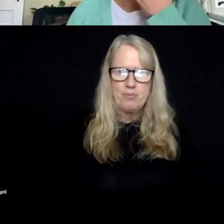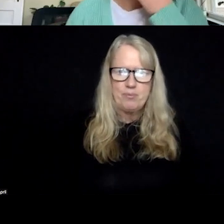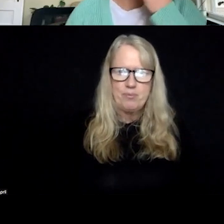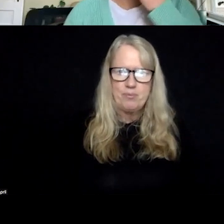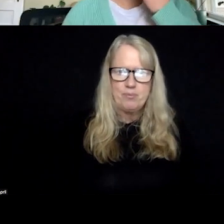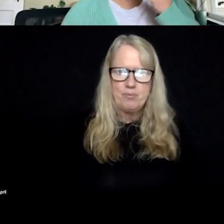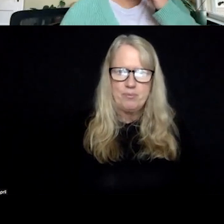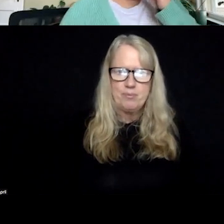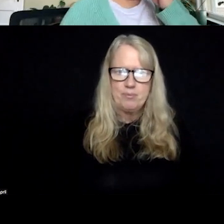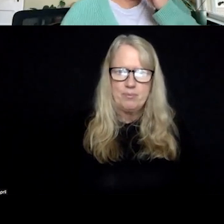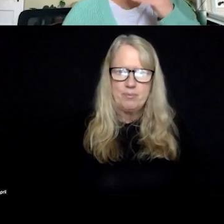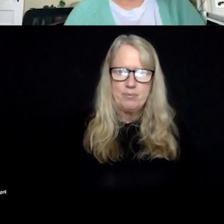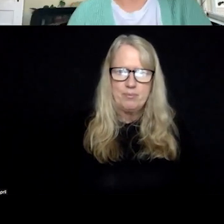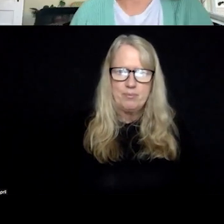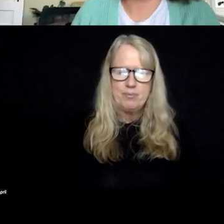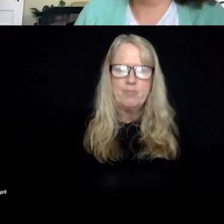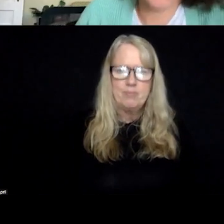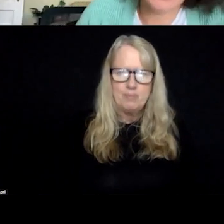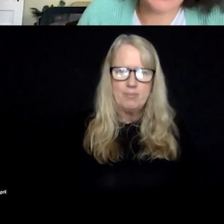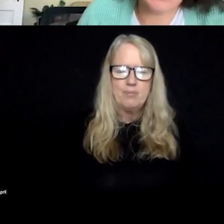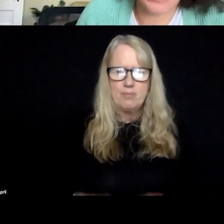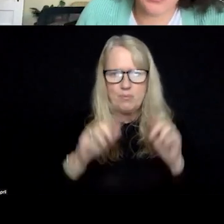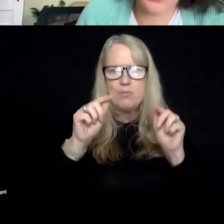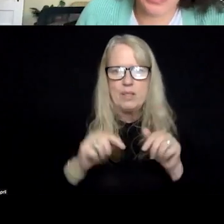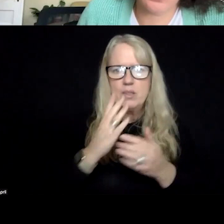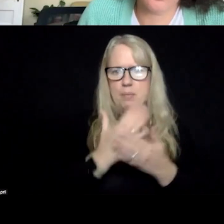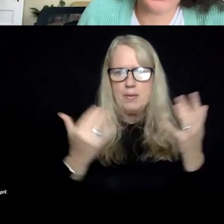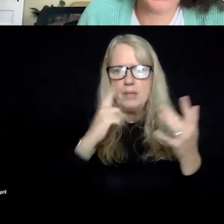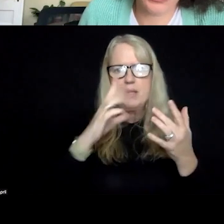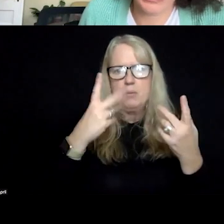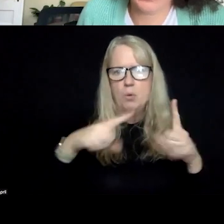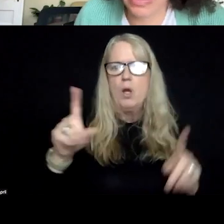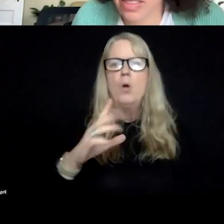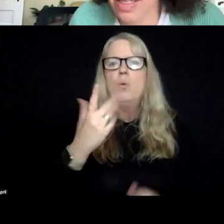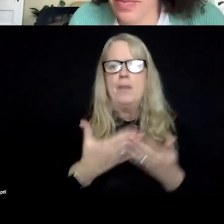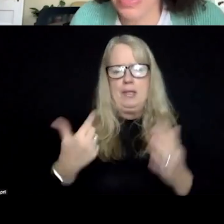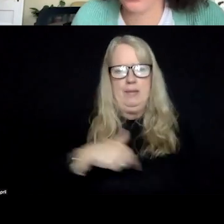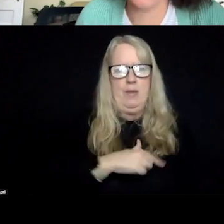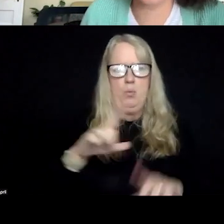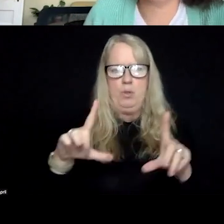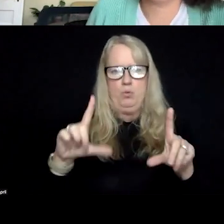OKAY. THAT IS SOME OF THE THINGS THAT WE ARE WORKING ON. ONE OF THE THINGS THAT WE ARE DOING THIS FISCAL YEAR -- END OF